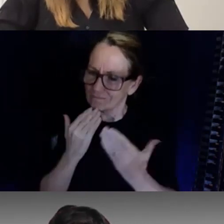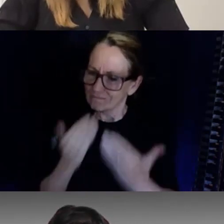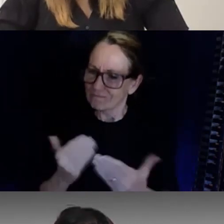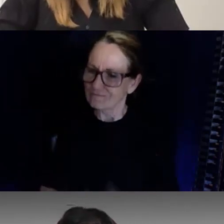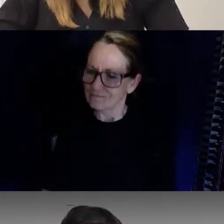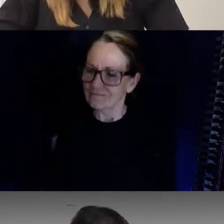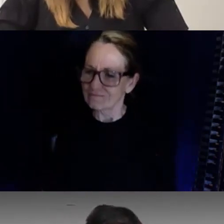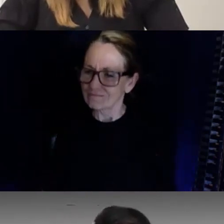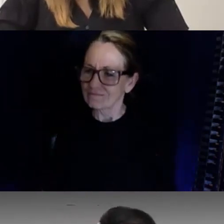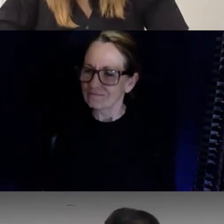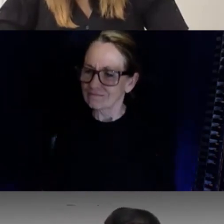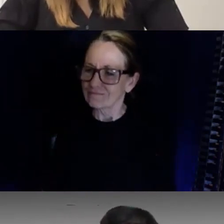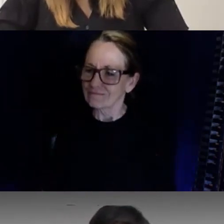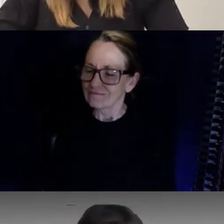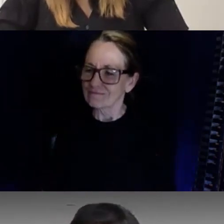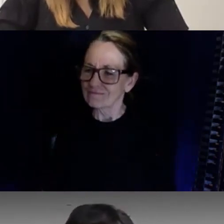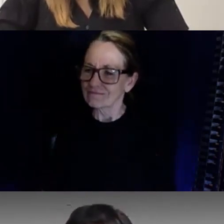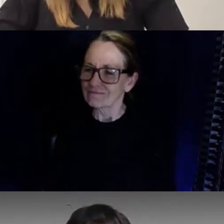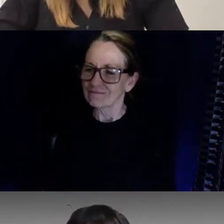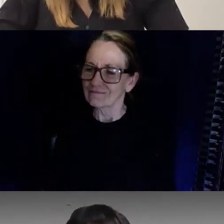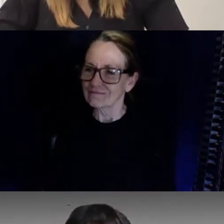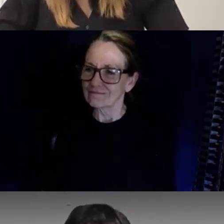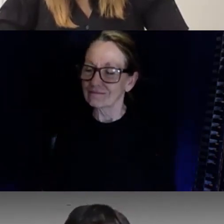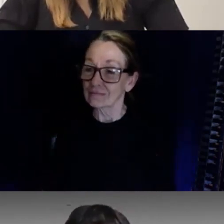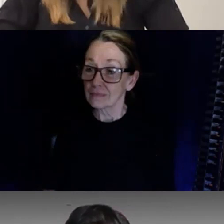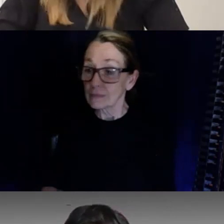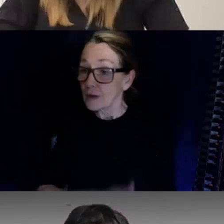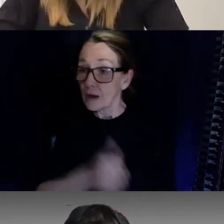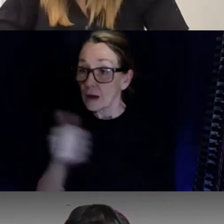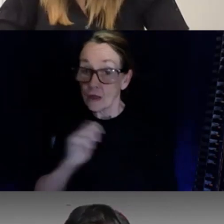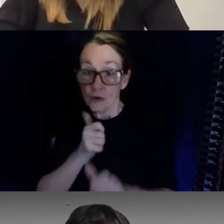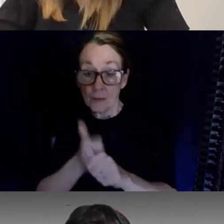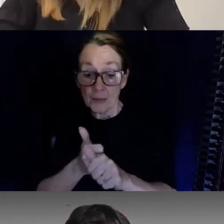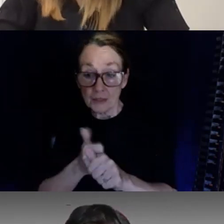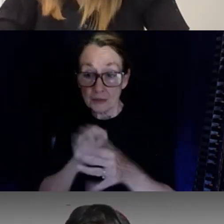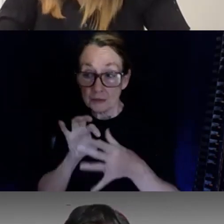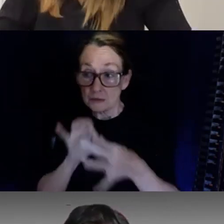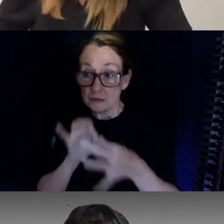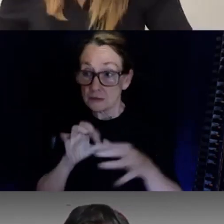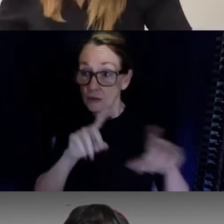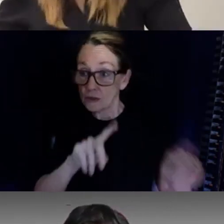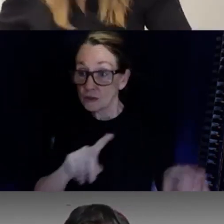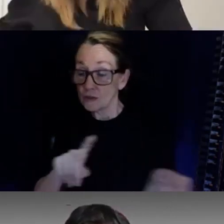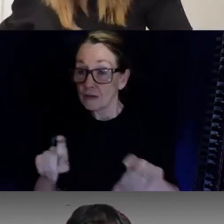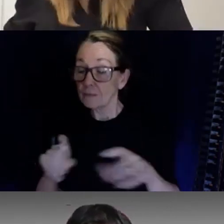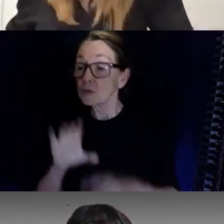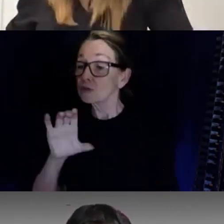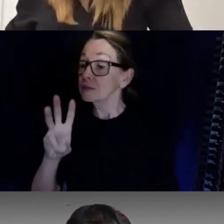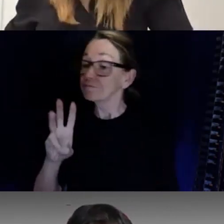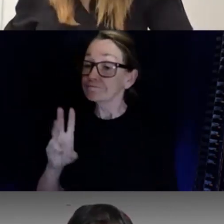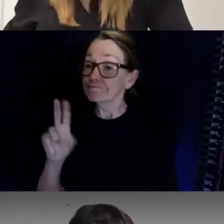THANKS FOR YOUR HARD WORK ON IT, ALEX AND CHRISTINE.